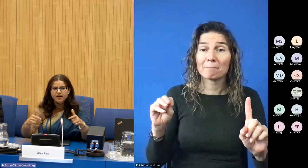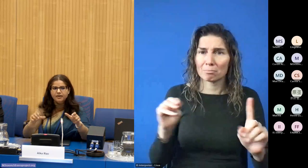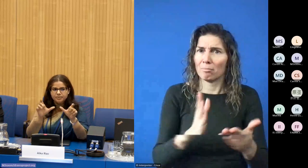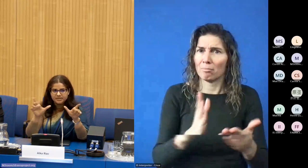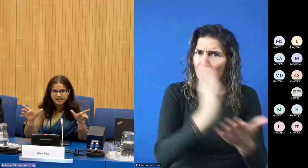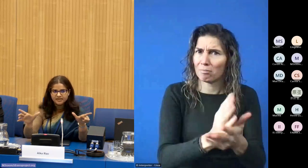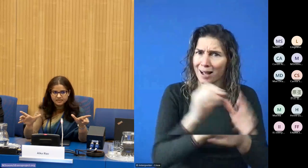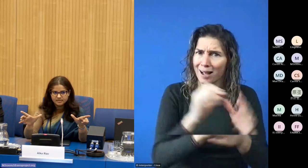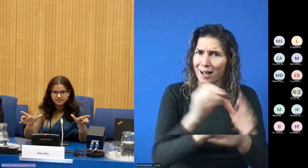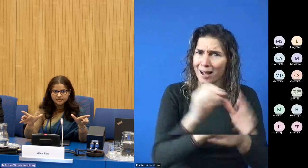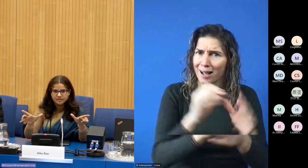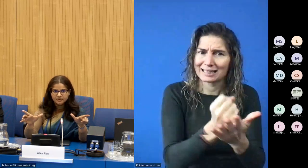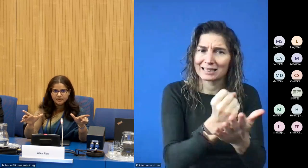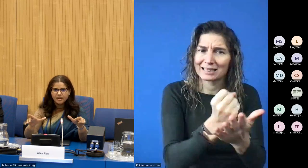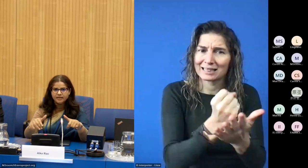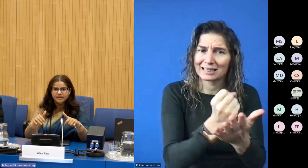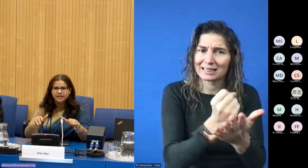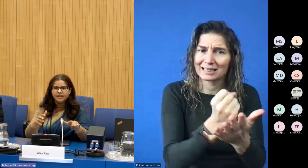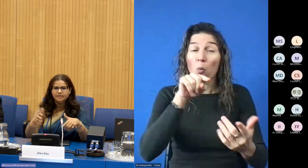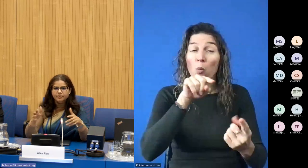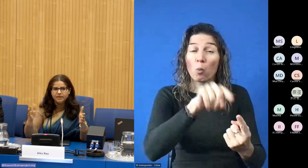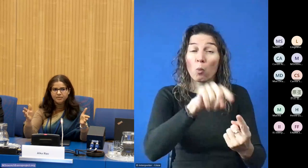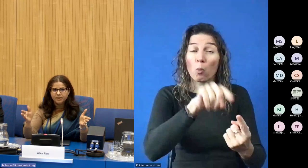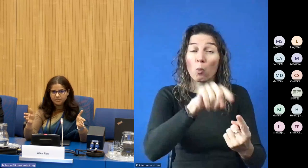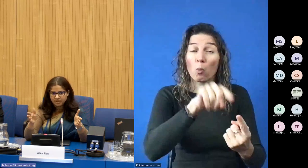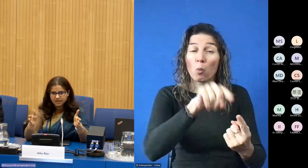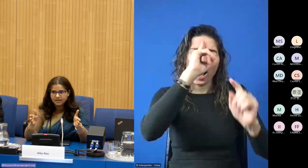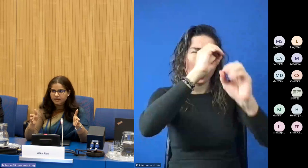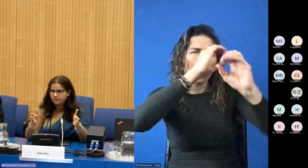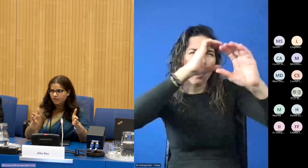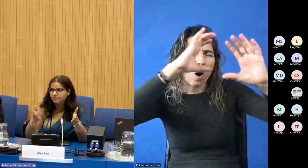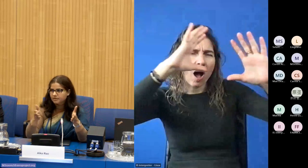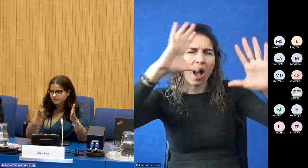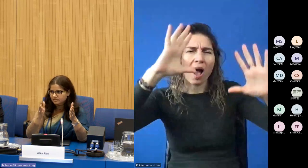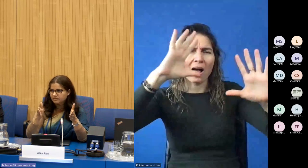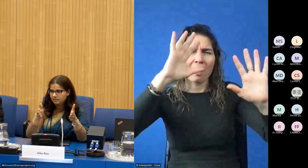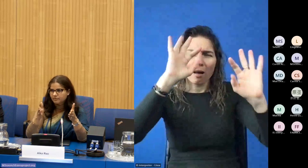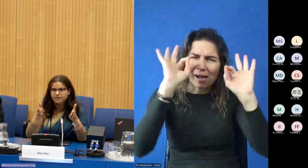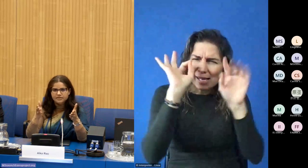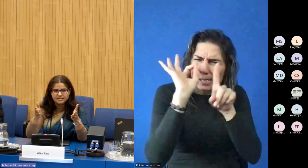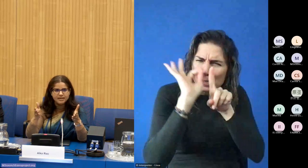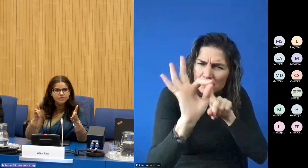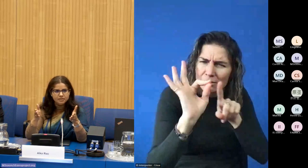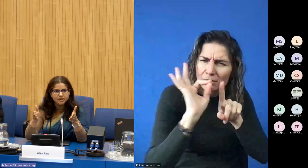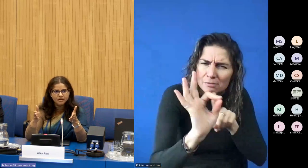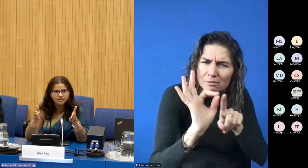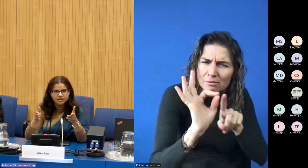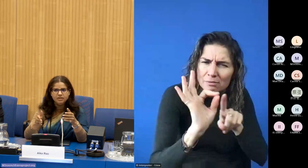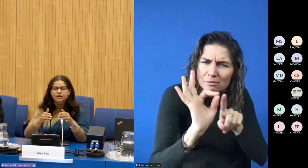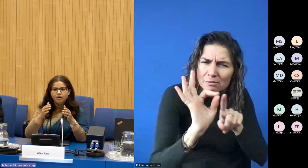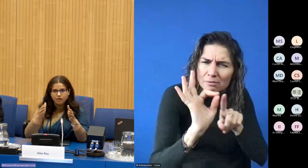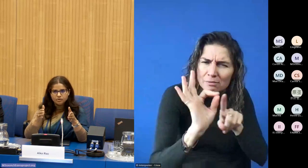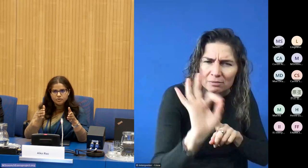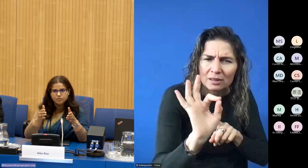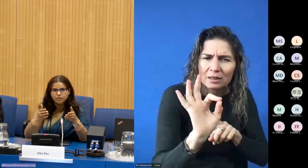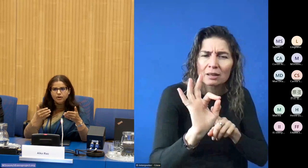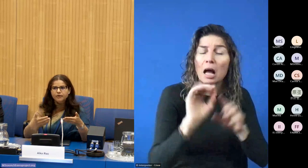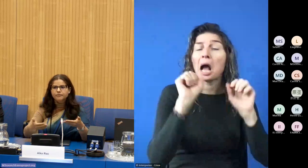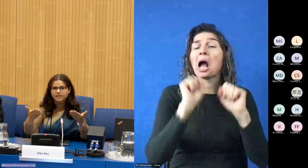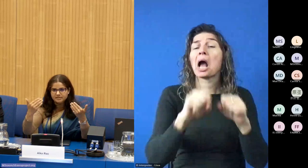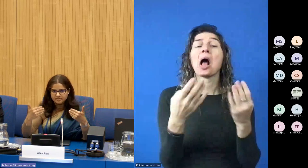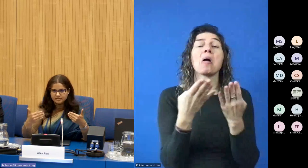are precise. There cannot be many meanings of stem terminology. Also, a lot of these